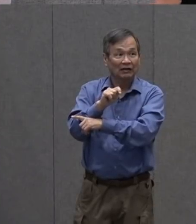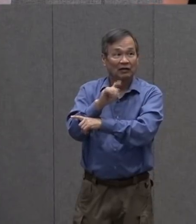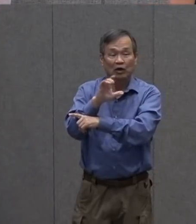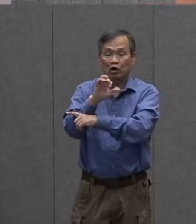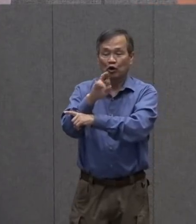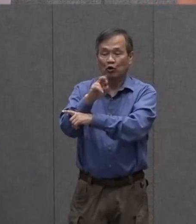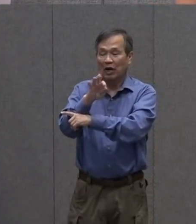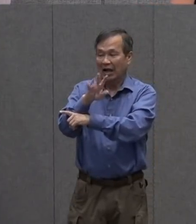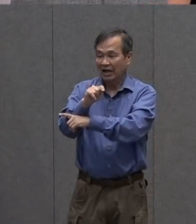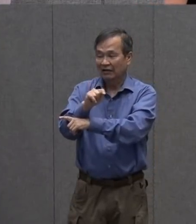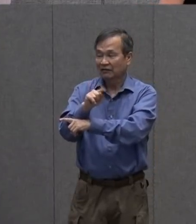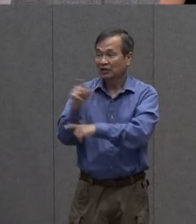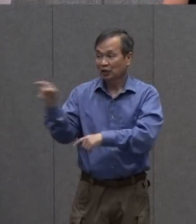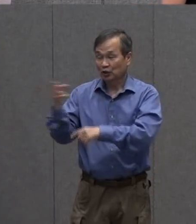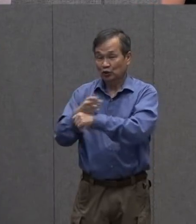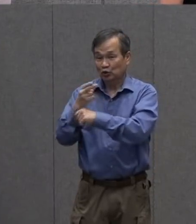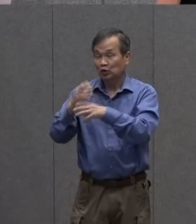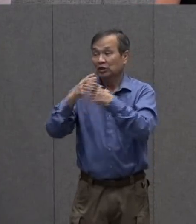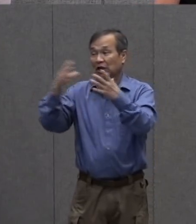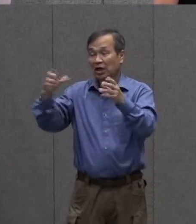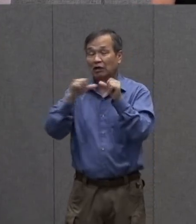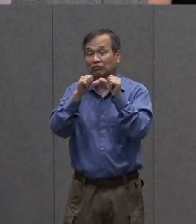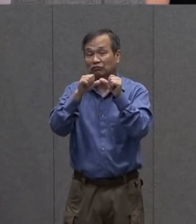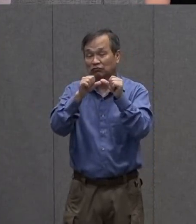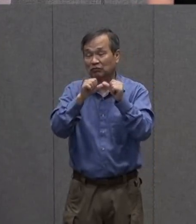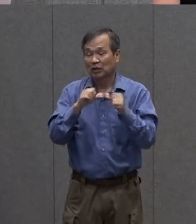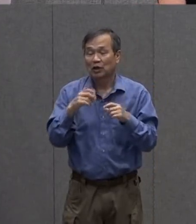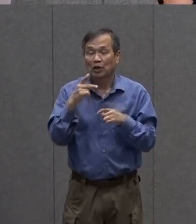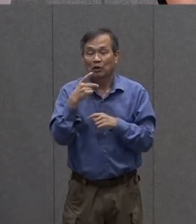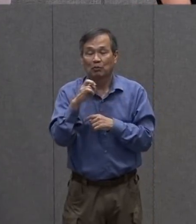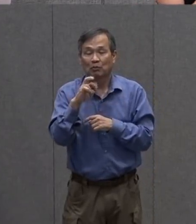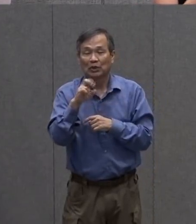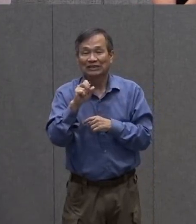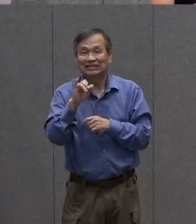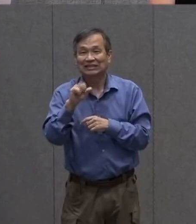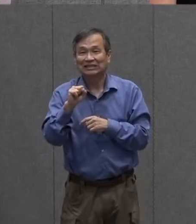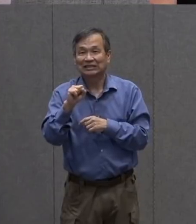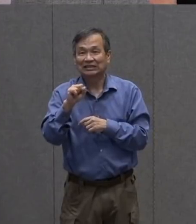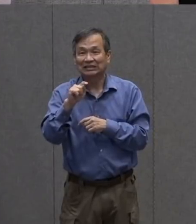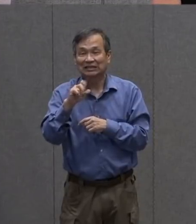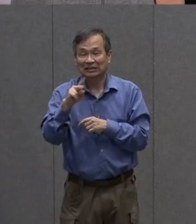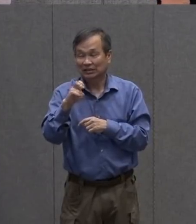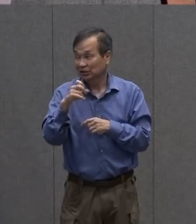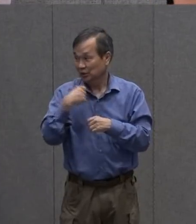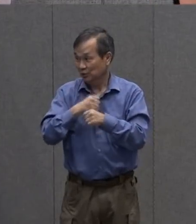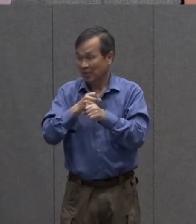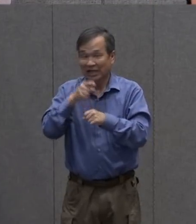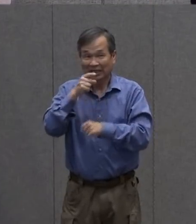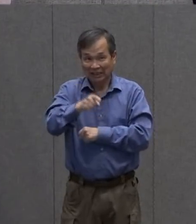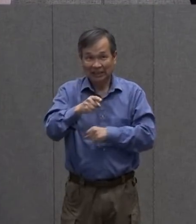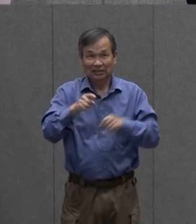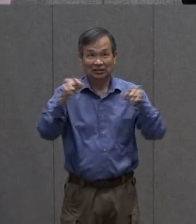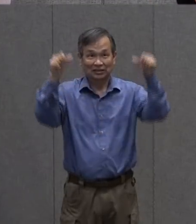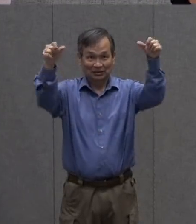to make this vocabulary checkers poster. I know she worked really hard on it. Your turn.